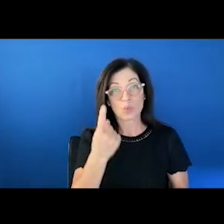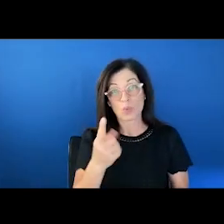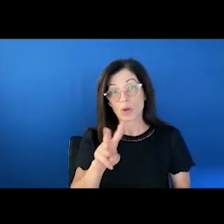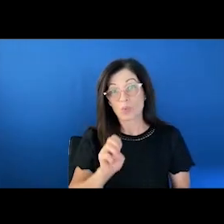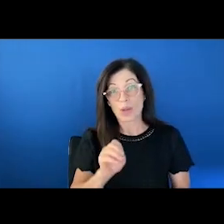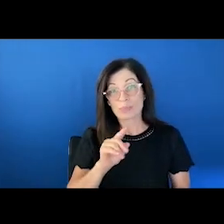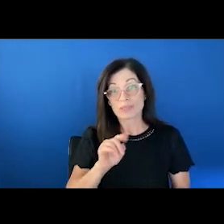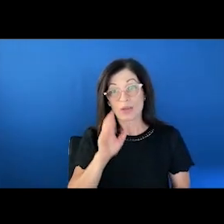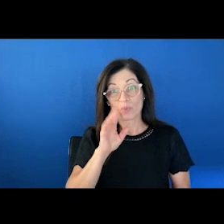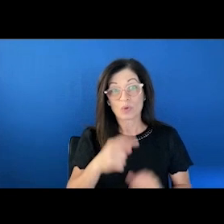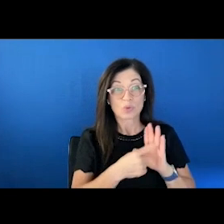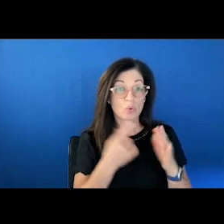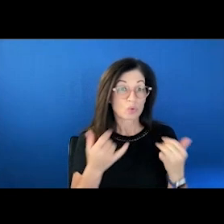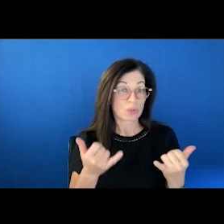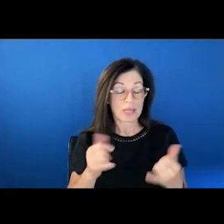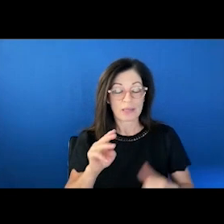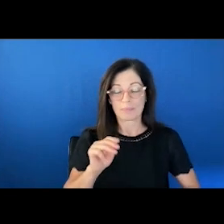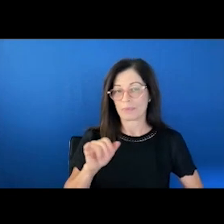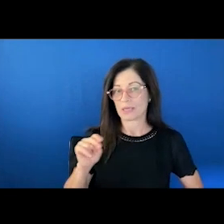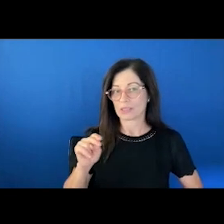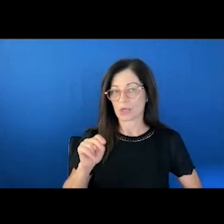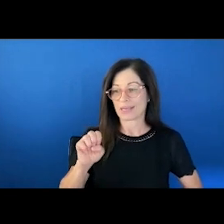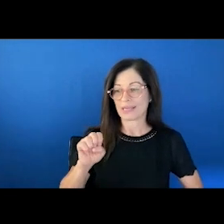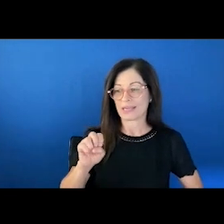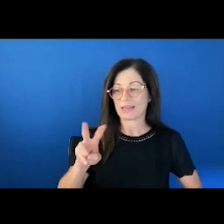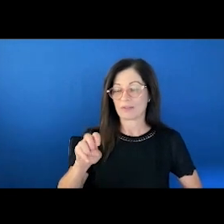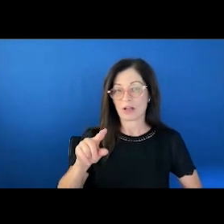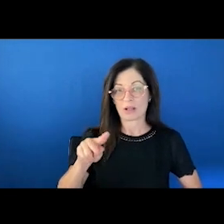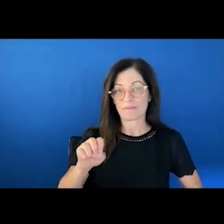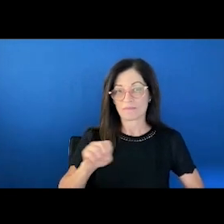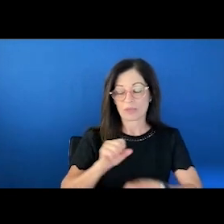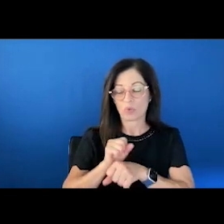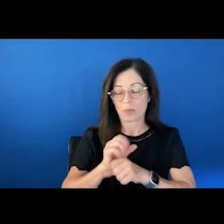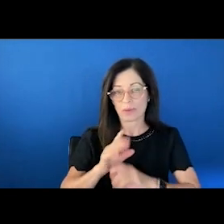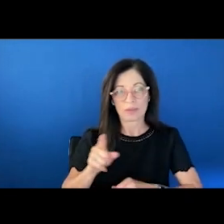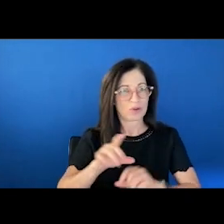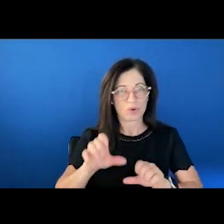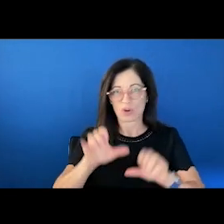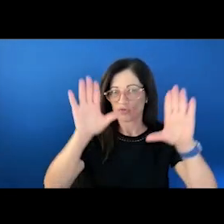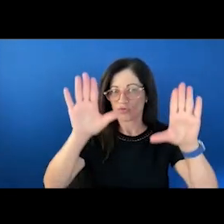One of the website’s we’ll highlight today, Minnesota’s Evolve Employment, does a great job